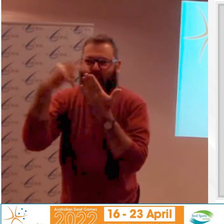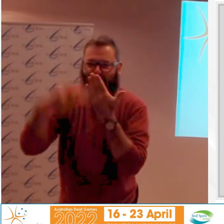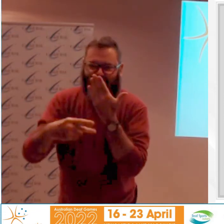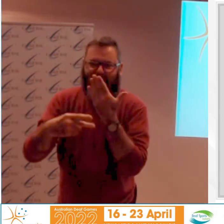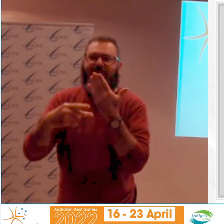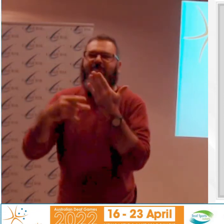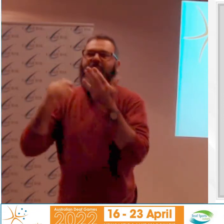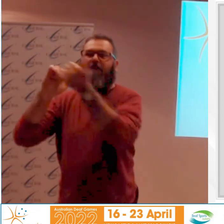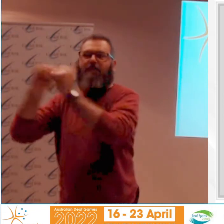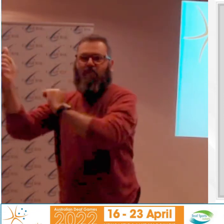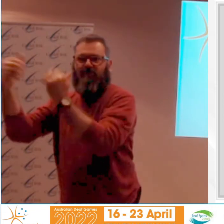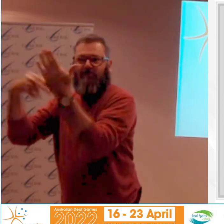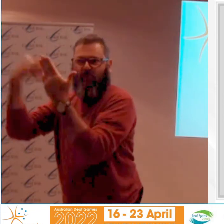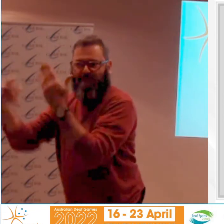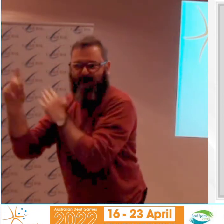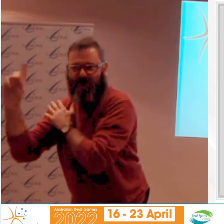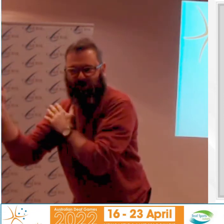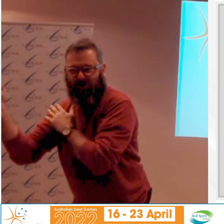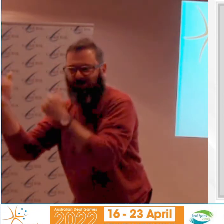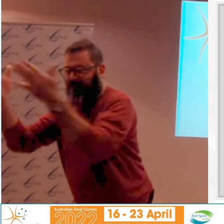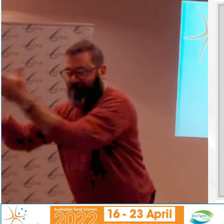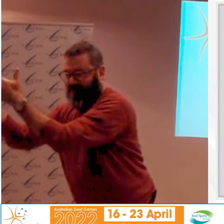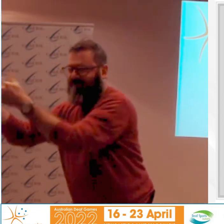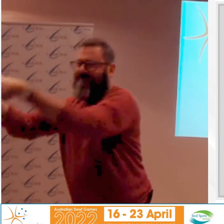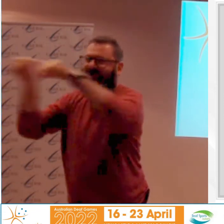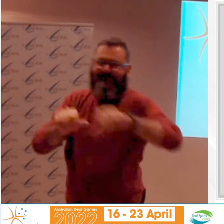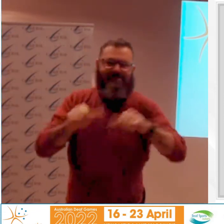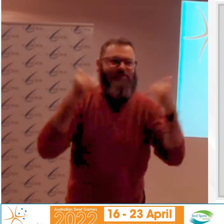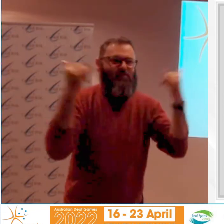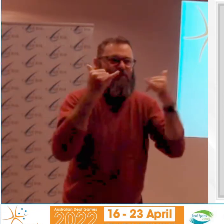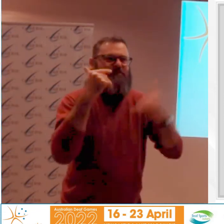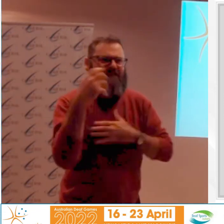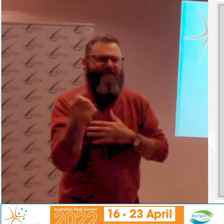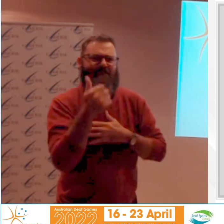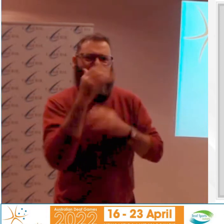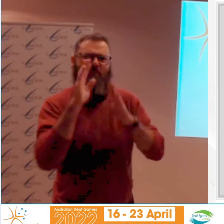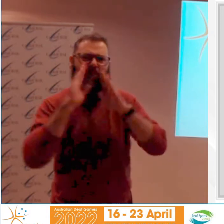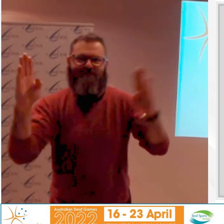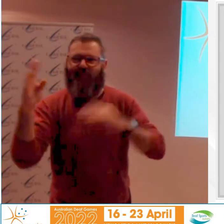excited to be involved in the social program here we've got